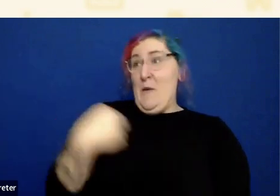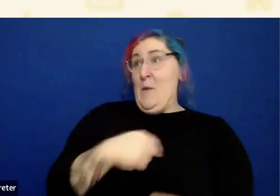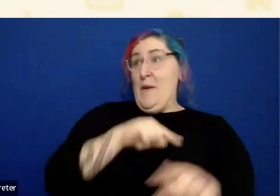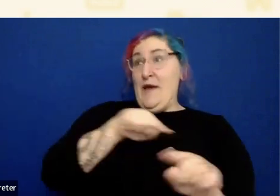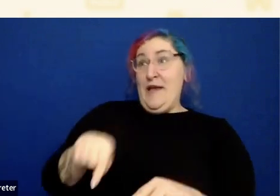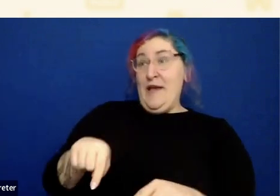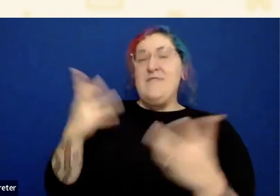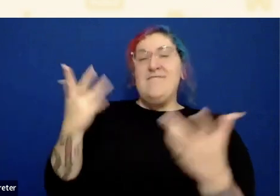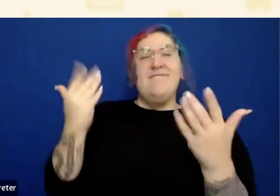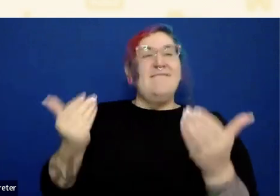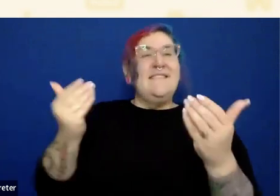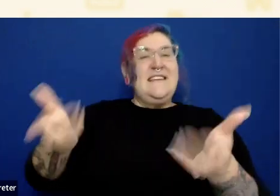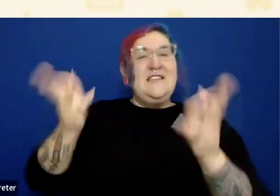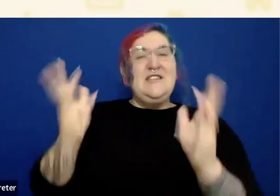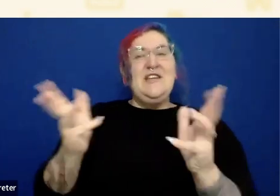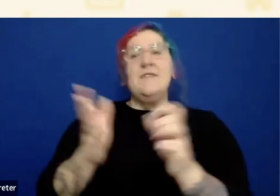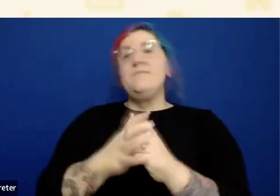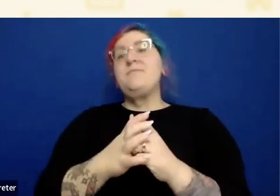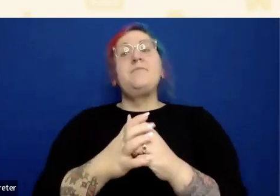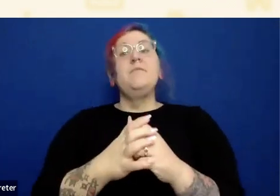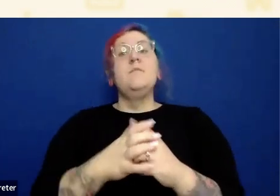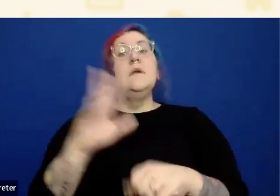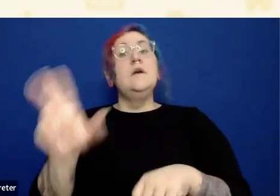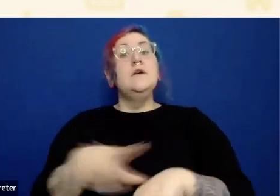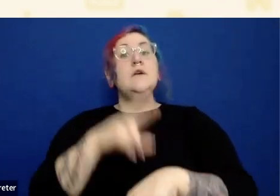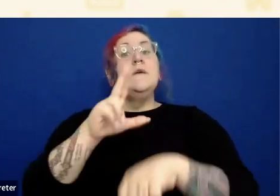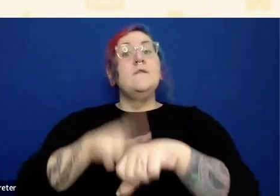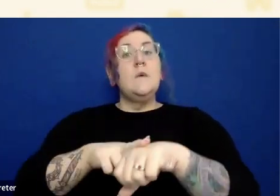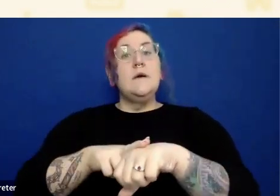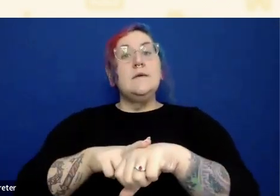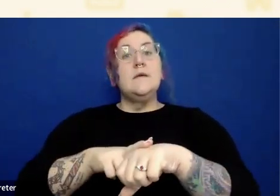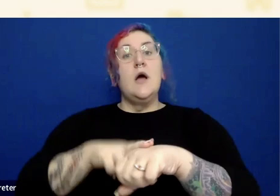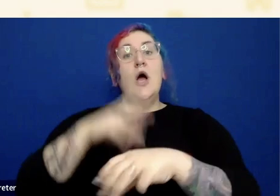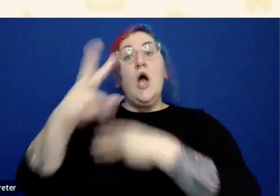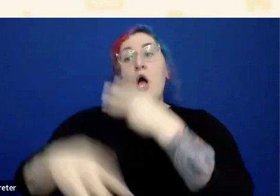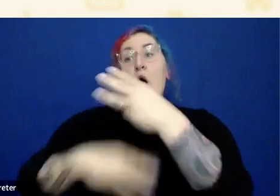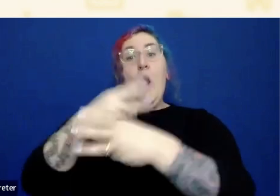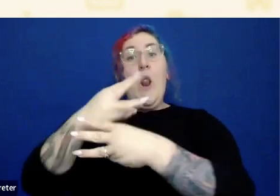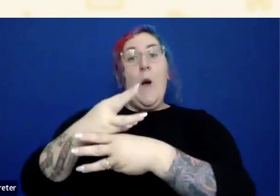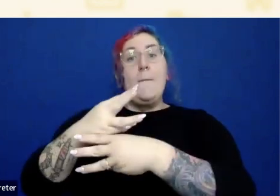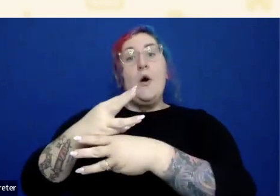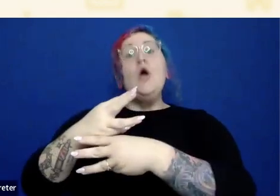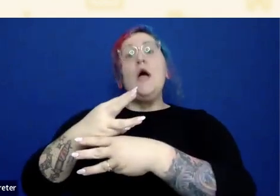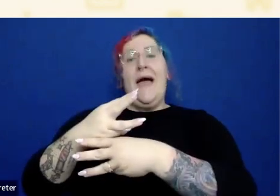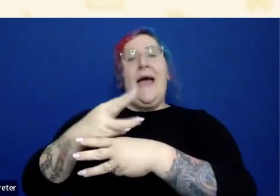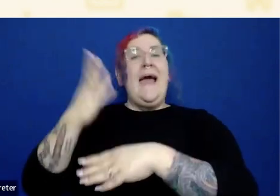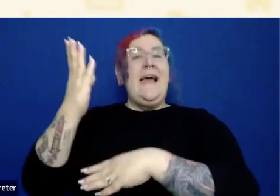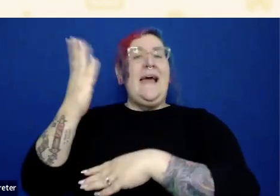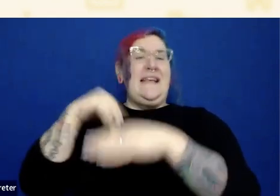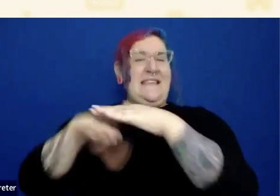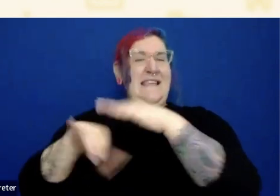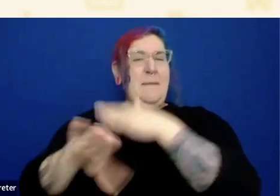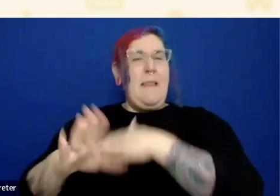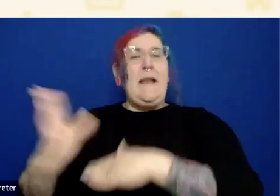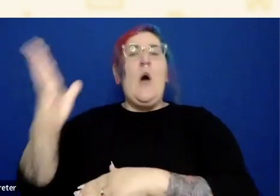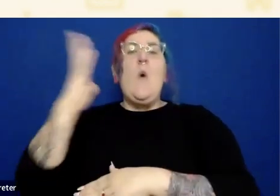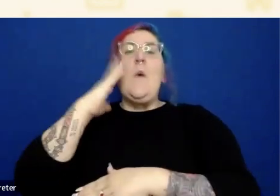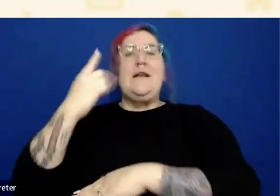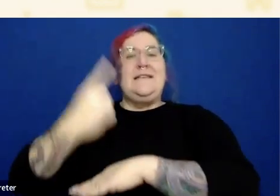So of course, as I just said, Global Accessibility Awareness Day was a huge inspiration for WordPress Accessibility Day,